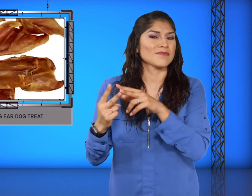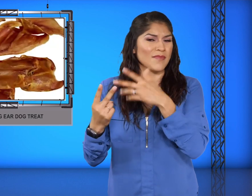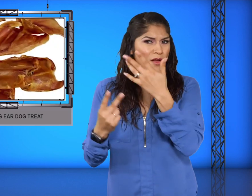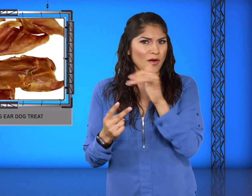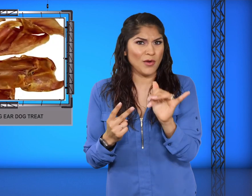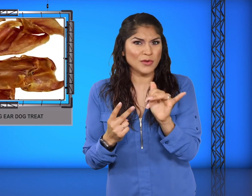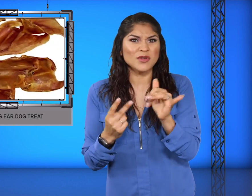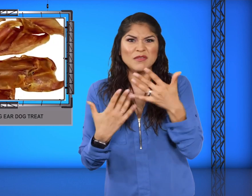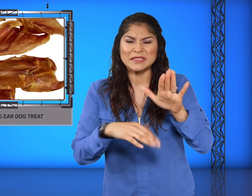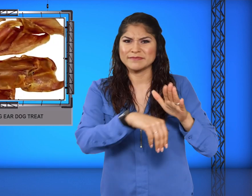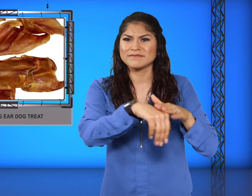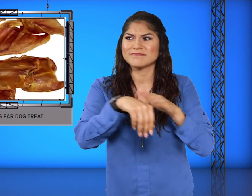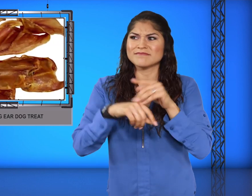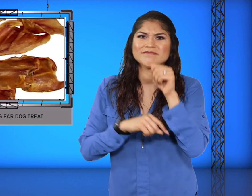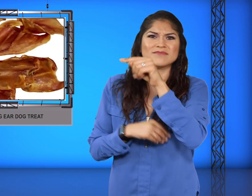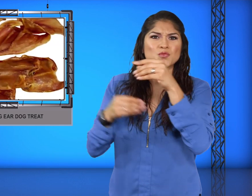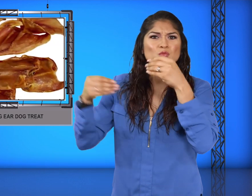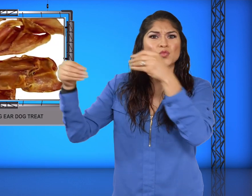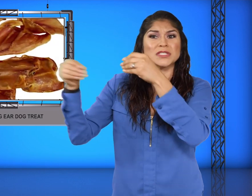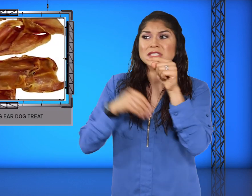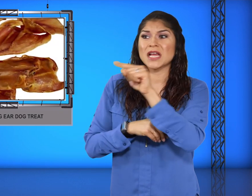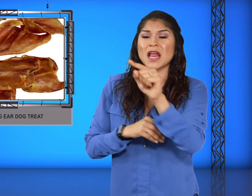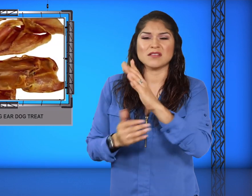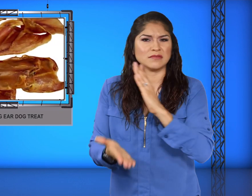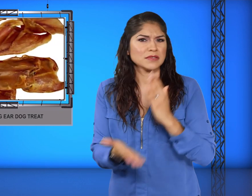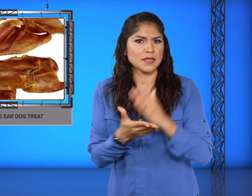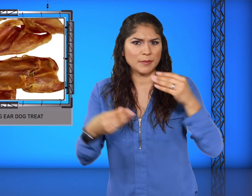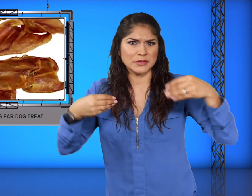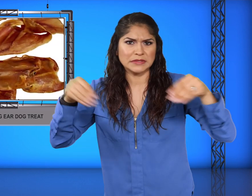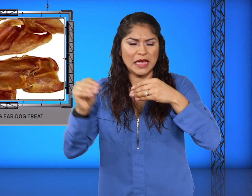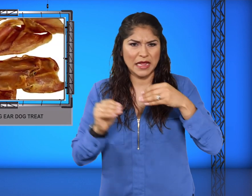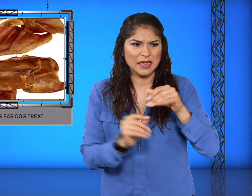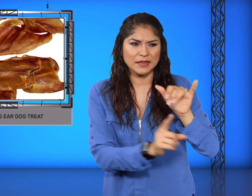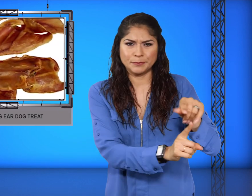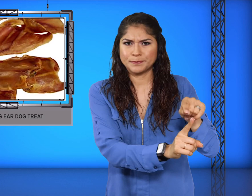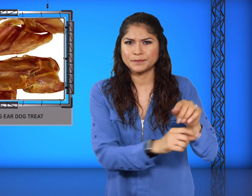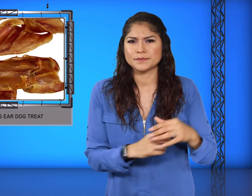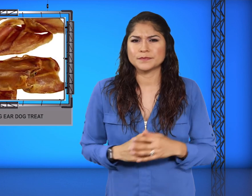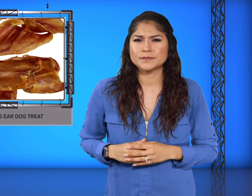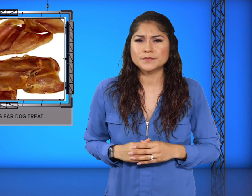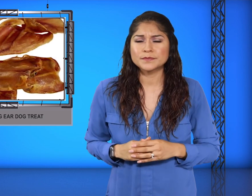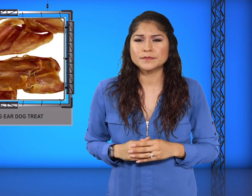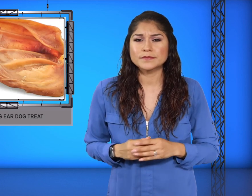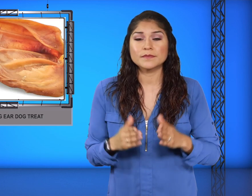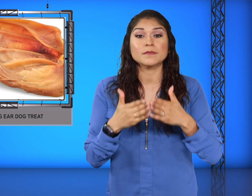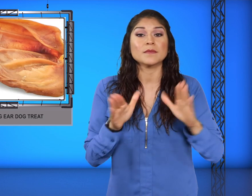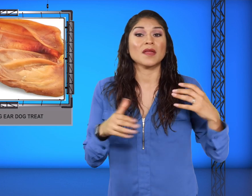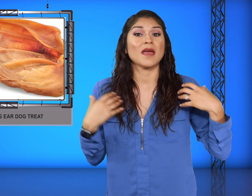They are also advising retailers to stop selling them.